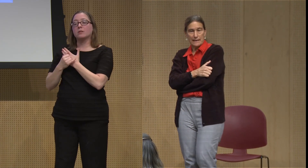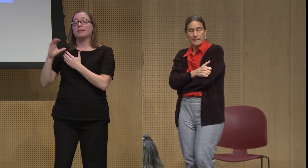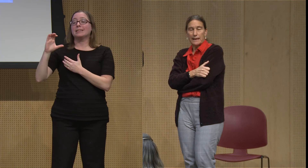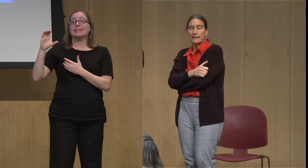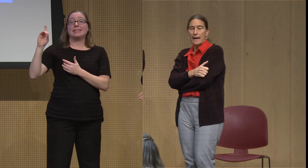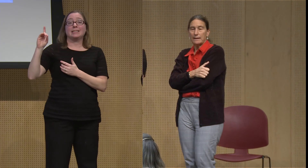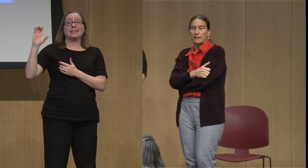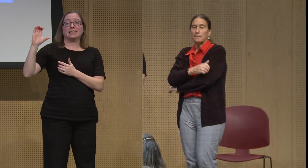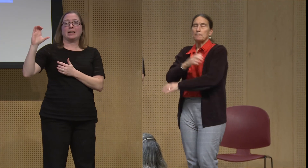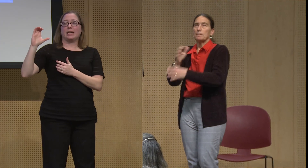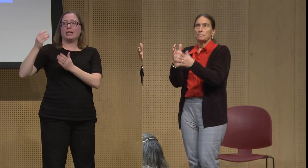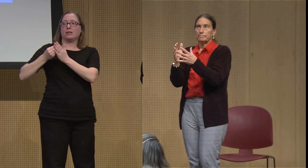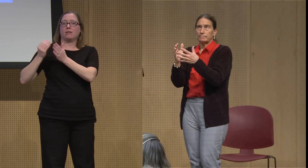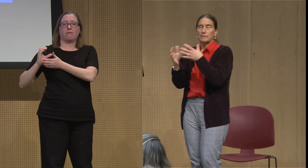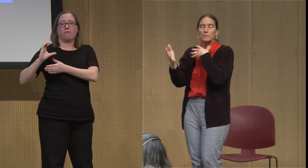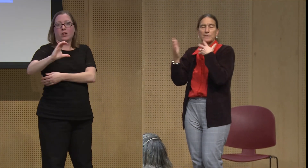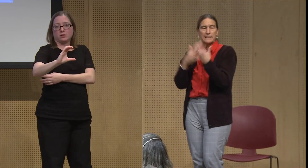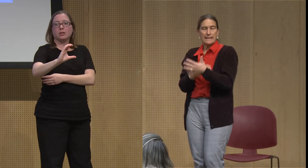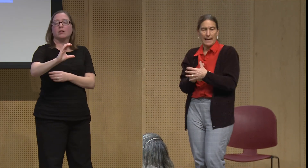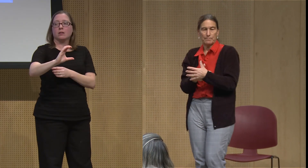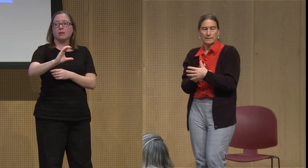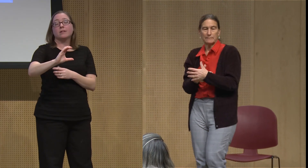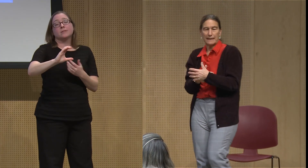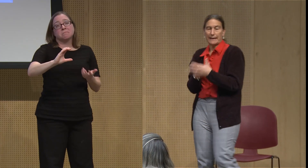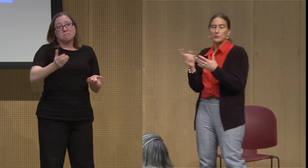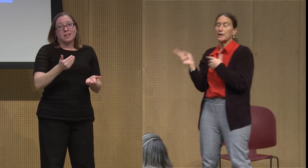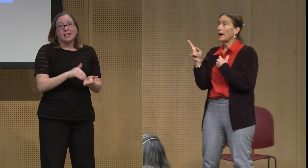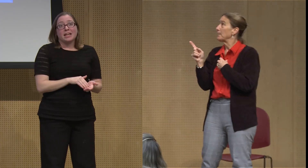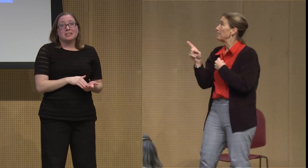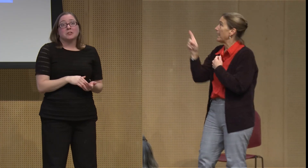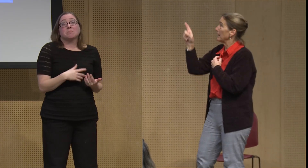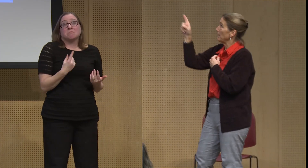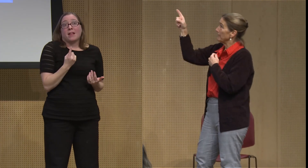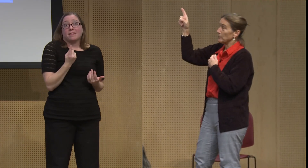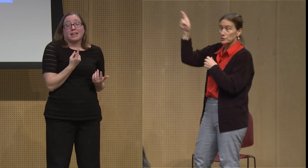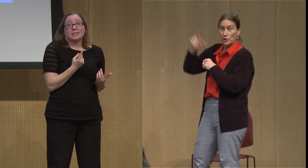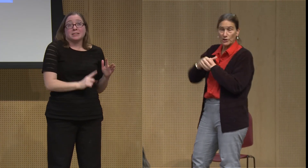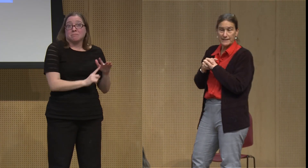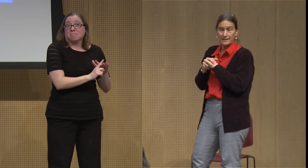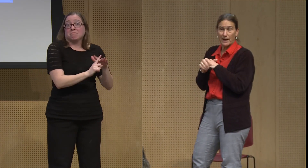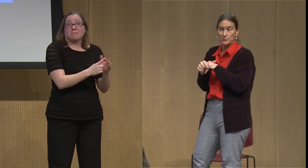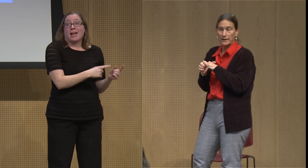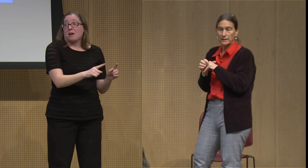AND AGAIN, THINGS HAPPEN, AND I SHOULD COMMENT BACK ON MY FIRST NEW YORK STATE CONTRACT.